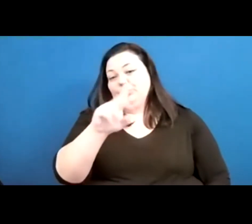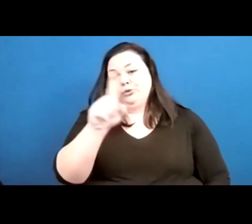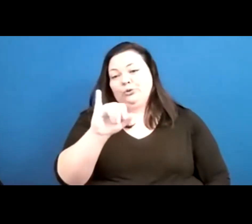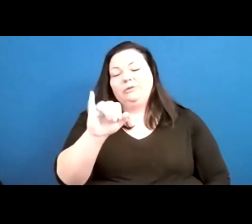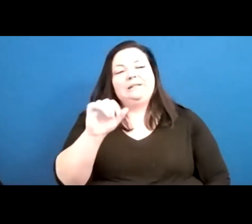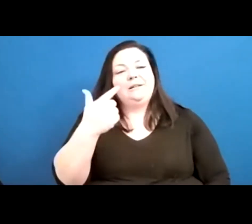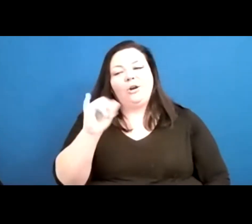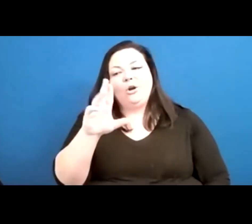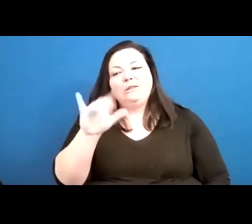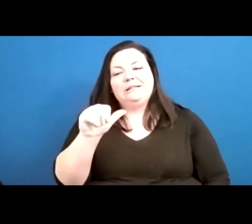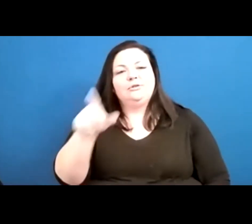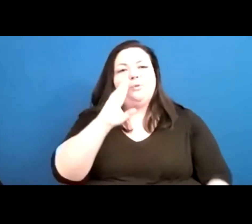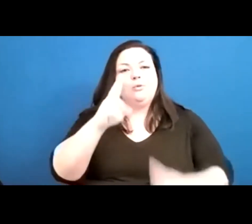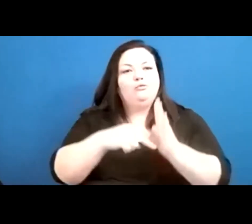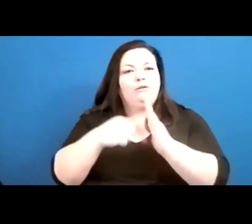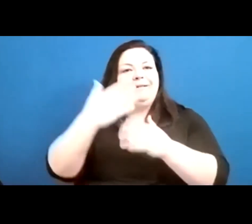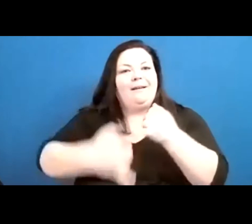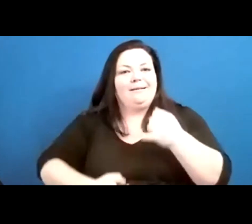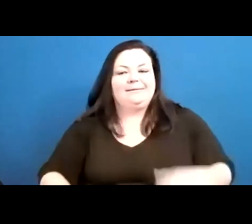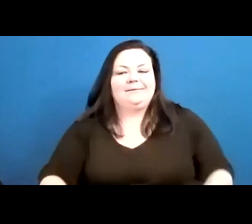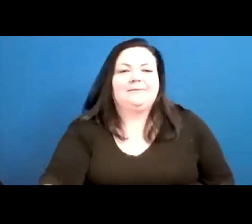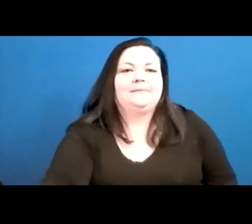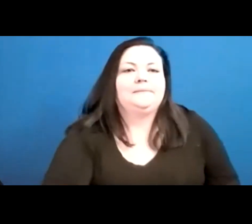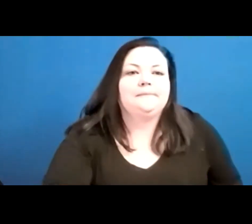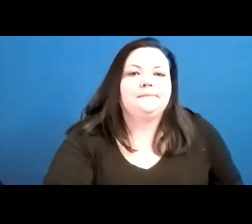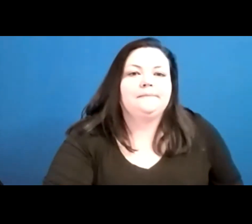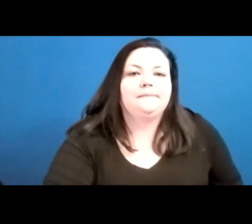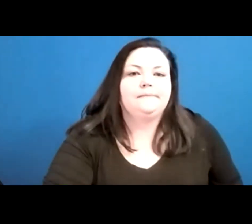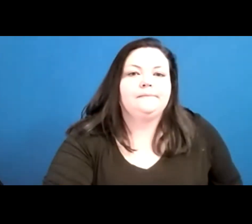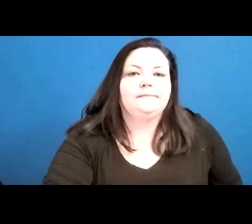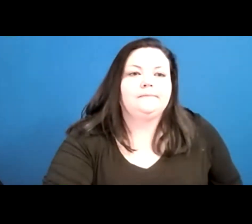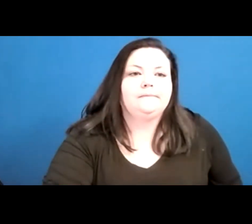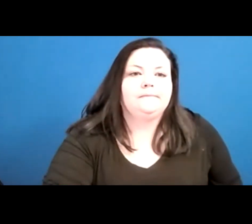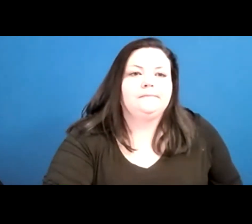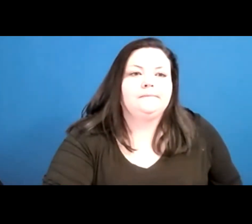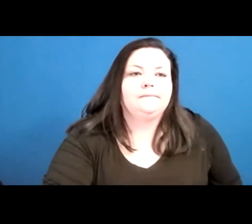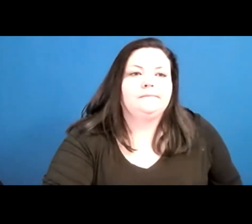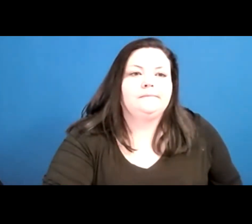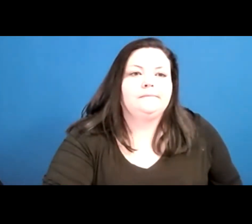wonderful poems. Okay, so our opening readers tonight are